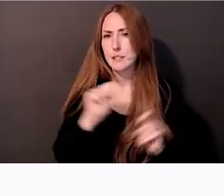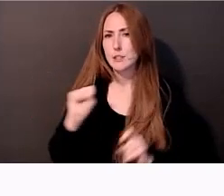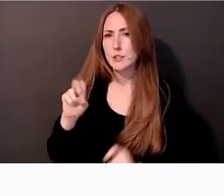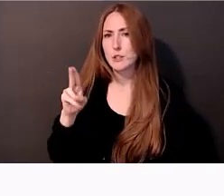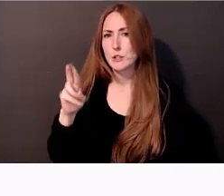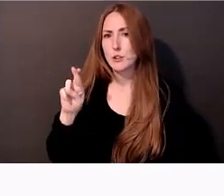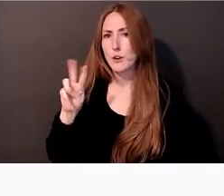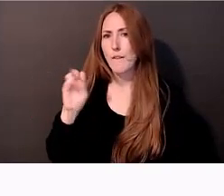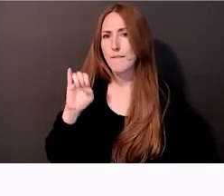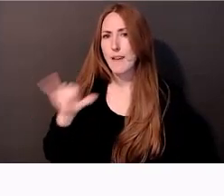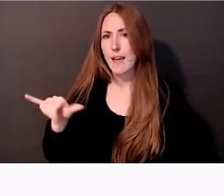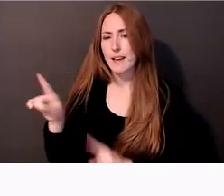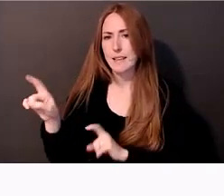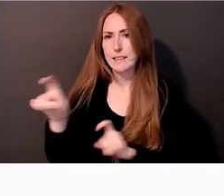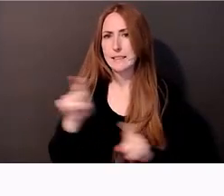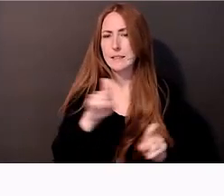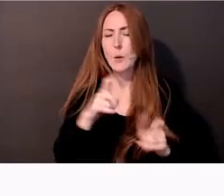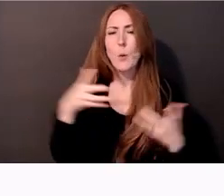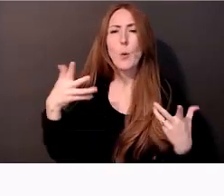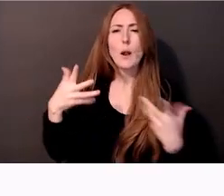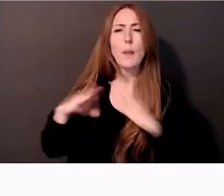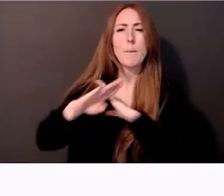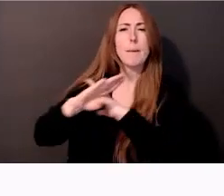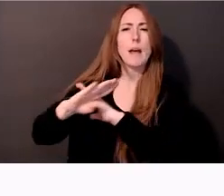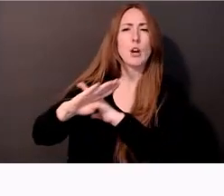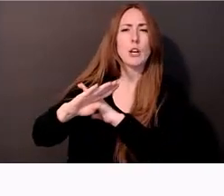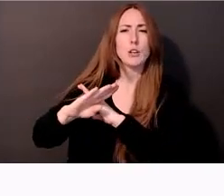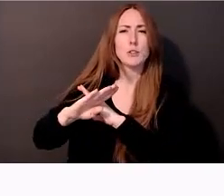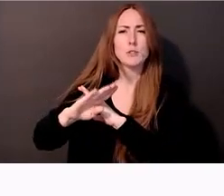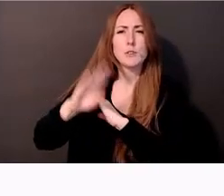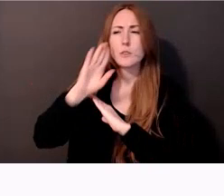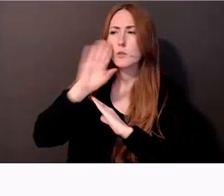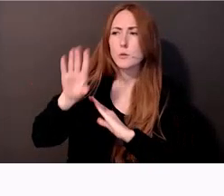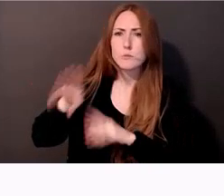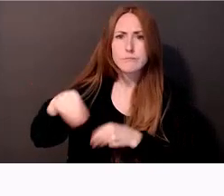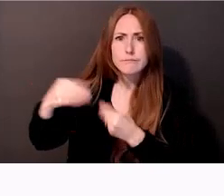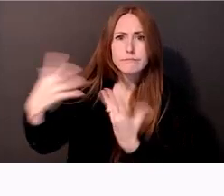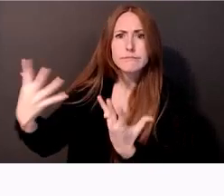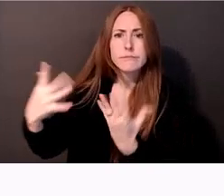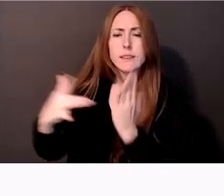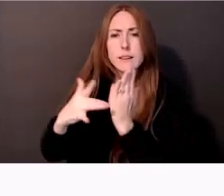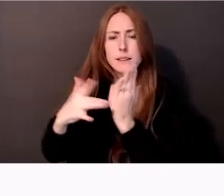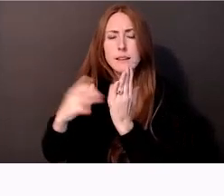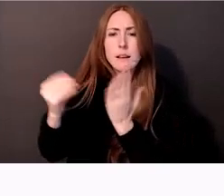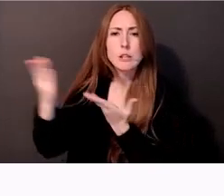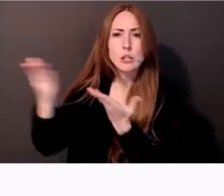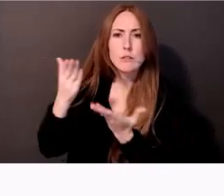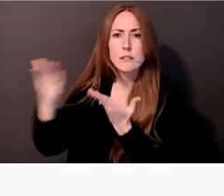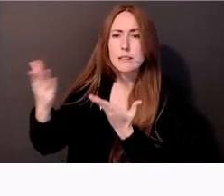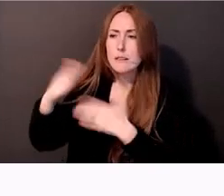and facilitators of getting these technologies or services to market? And some of the trends that we've actually seen or themes